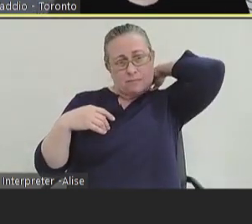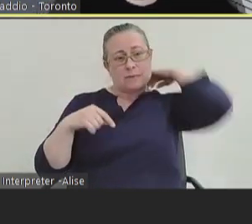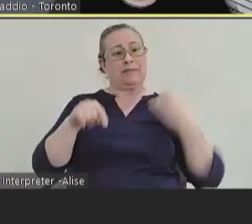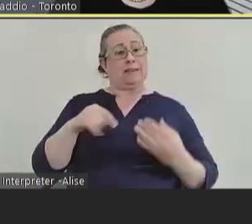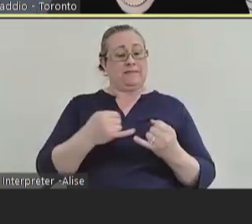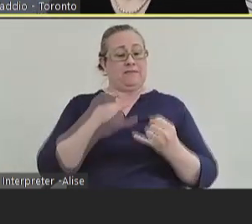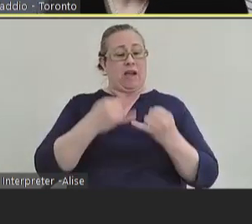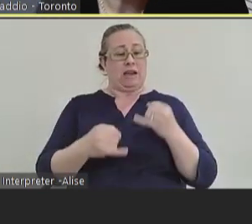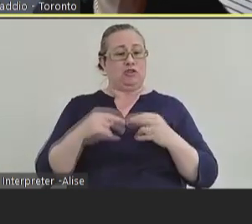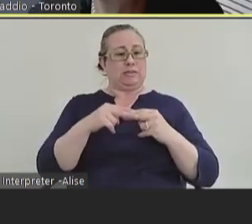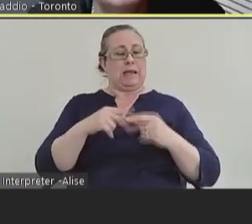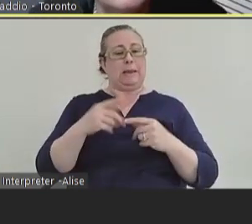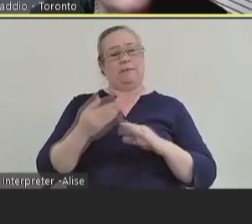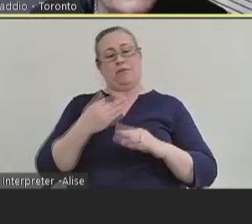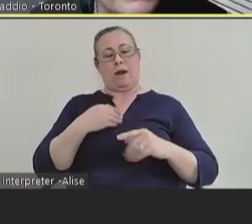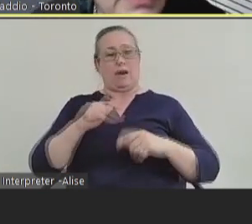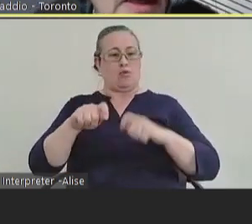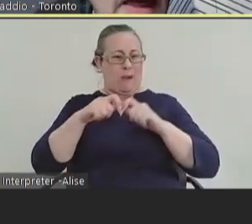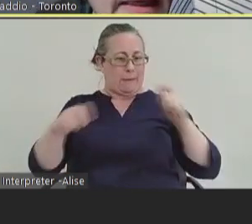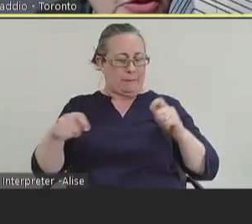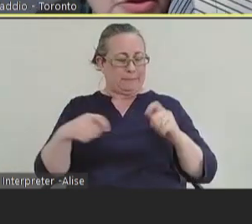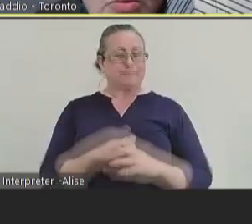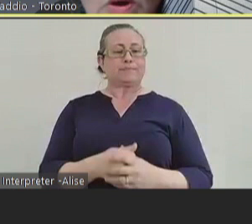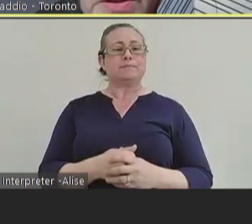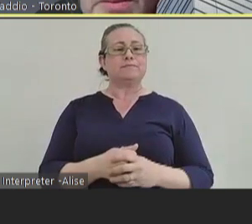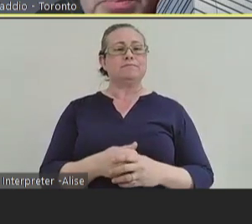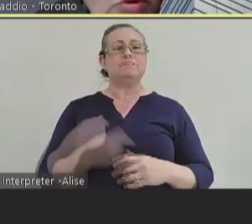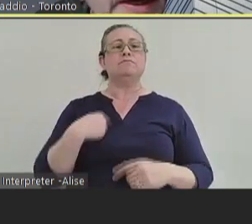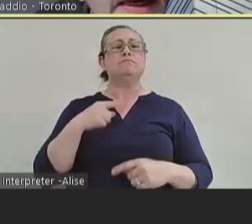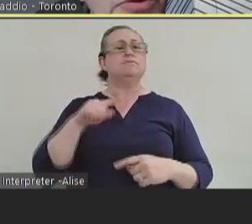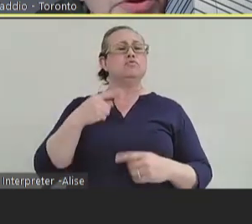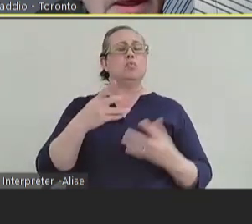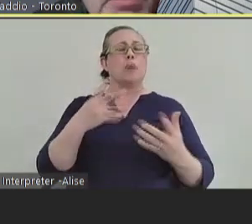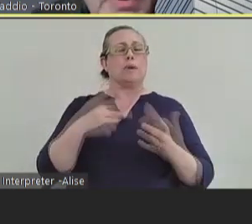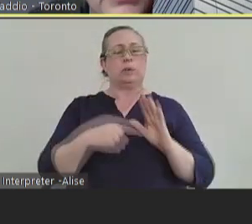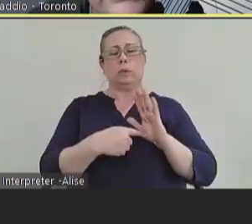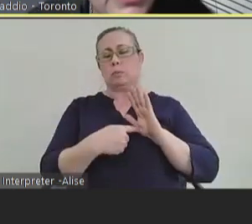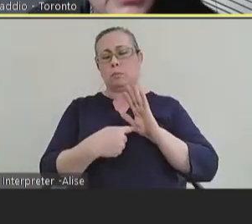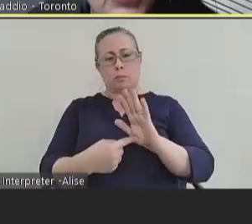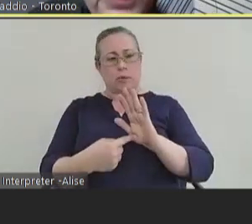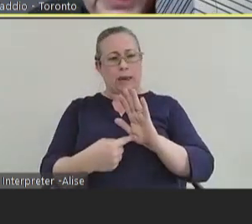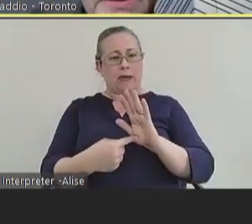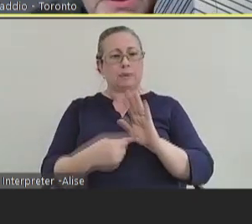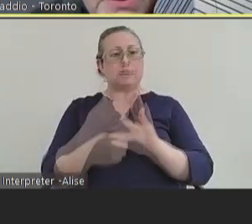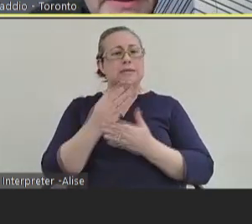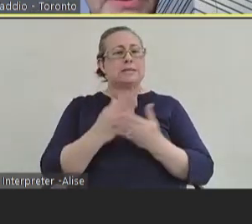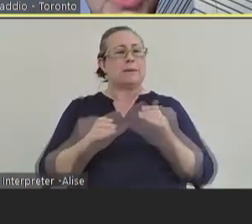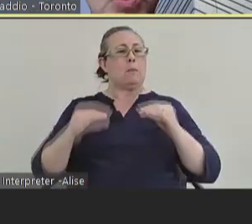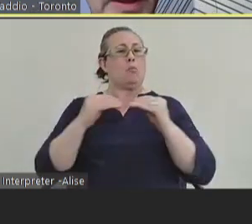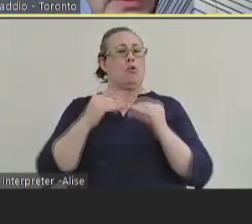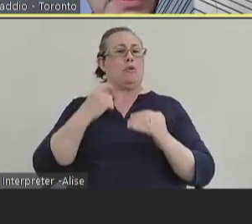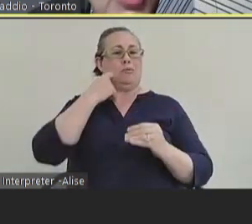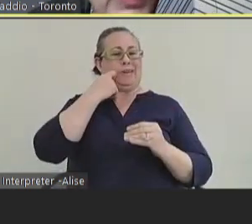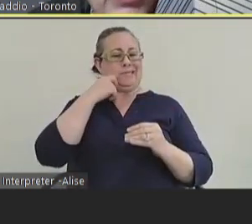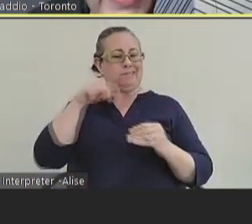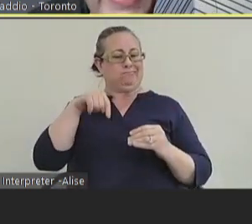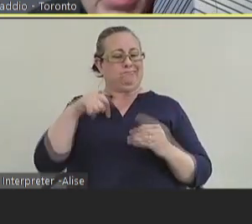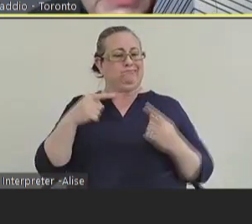before wrap-up where I just want to point out some of the more recent studies where we were able to